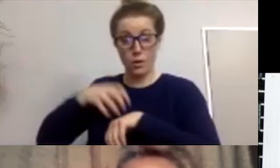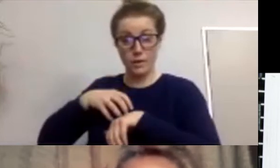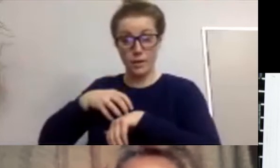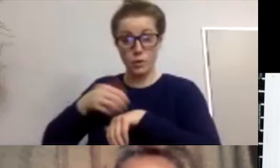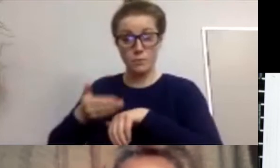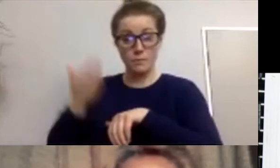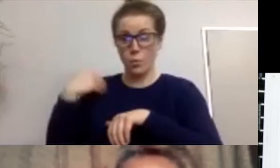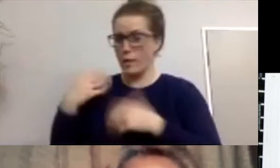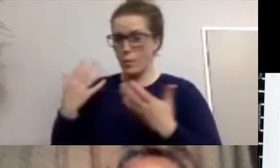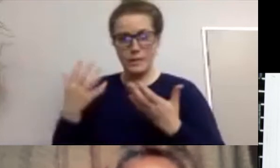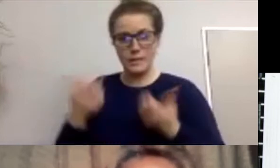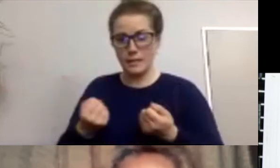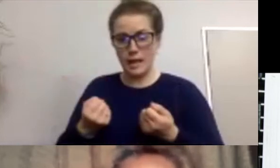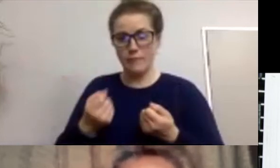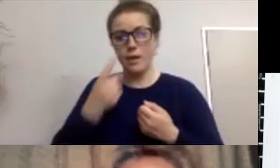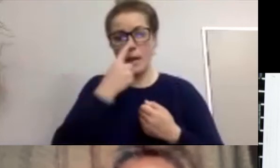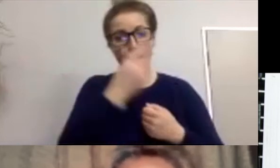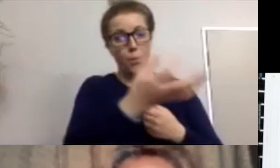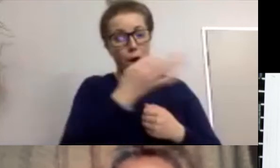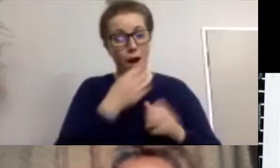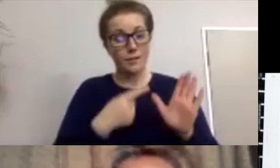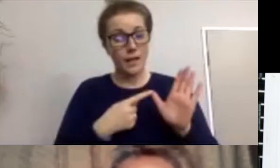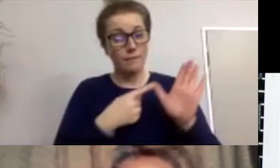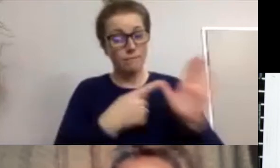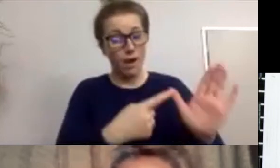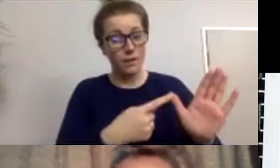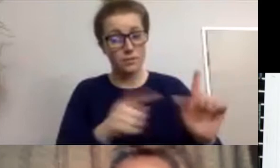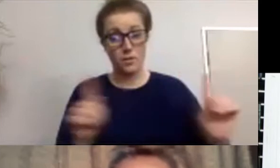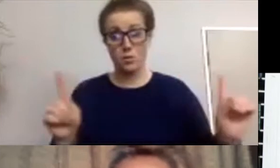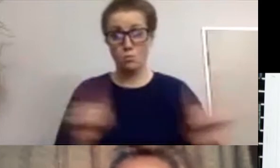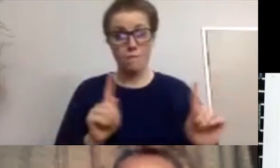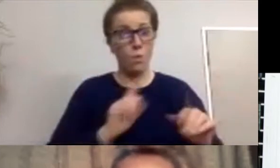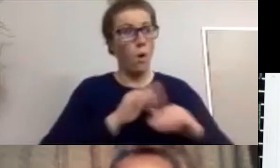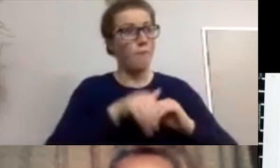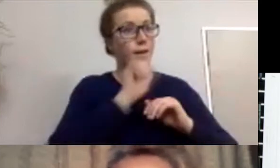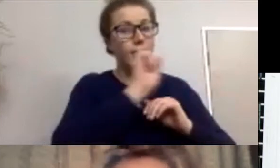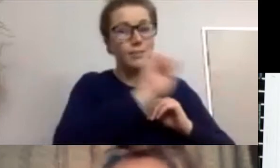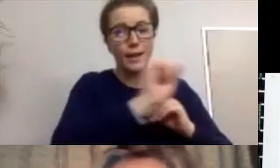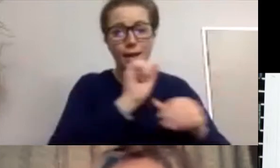where people ask me advice about something - how is the best to do this?